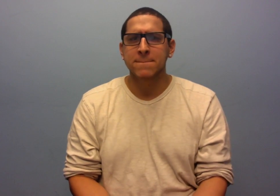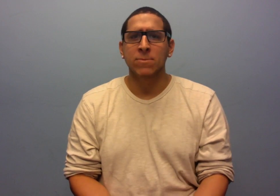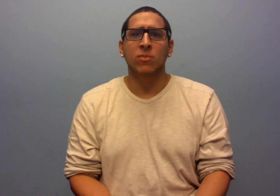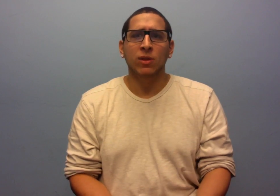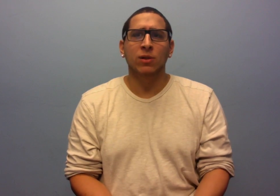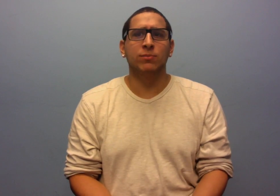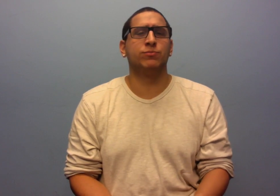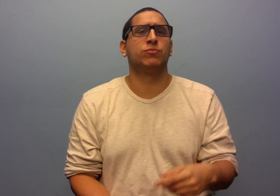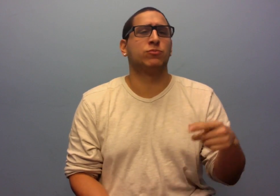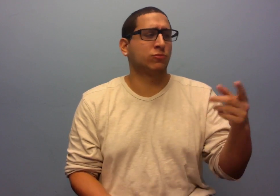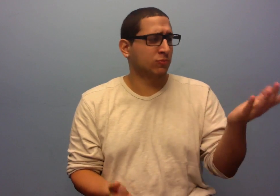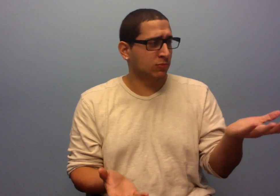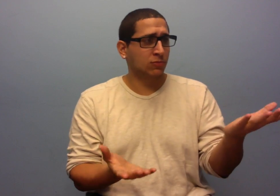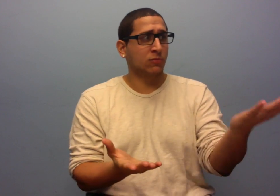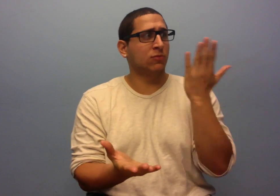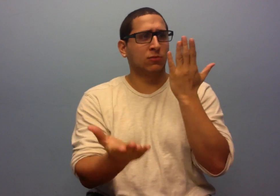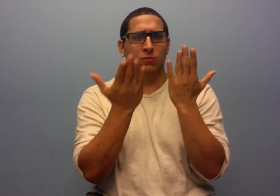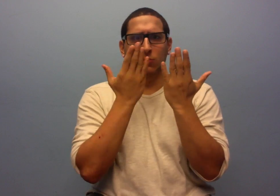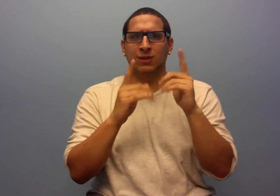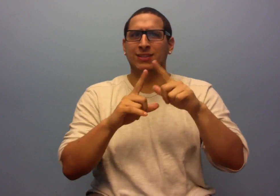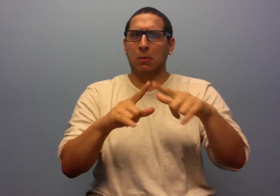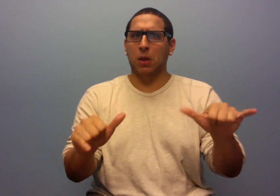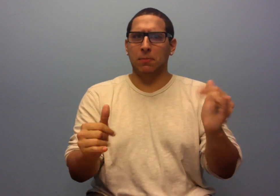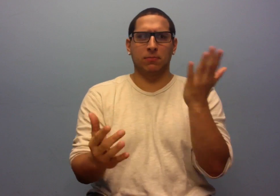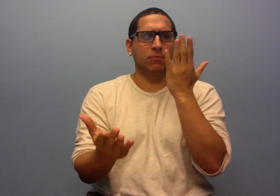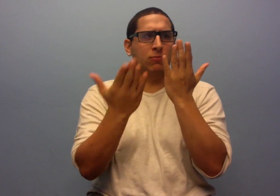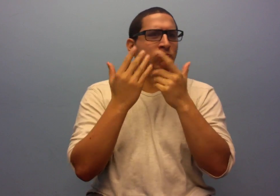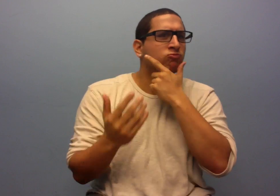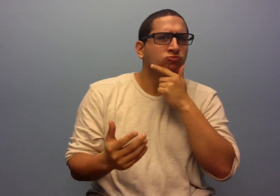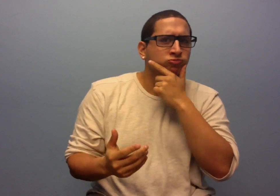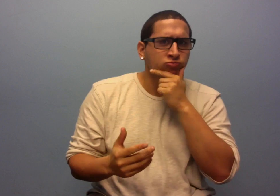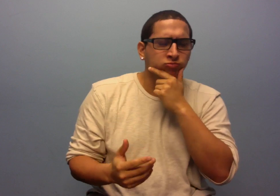they should have access to both English and ASL versions at once.